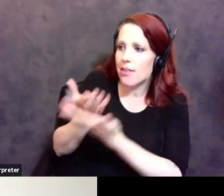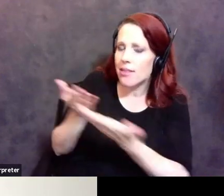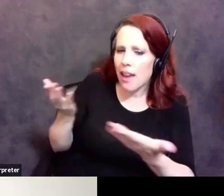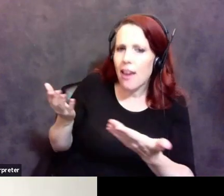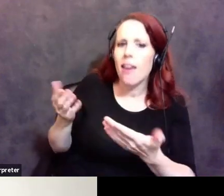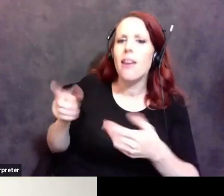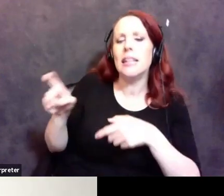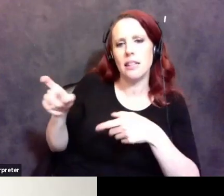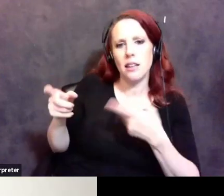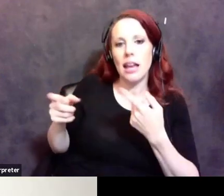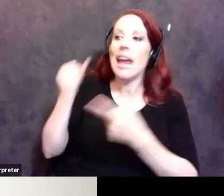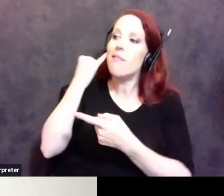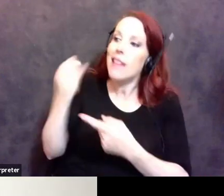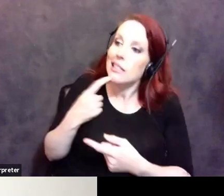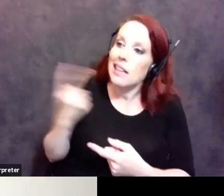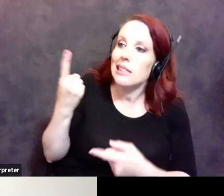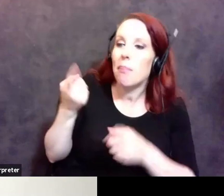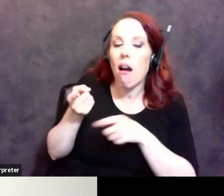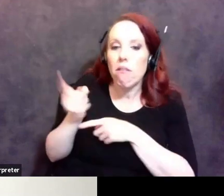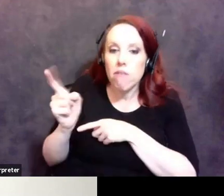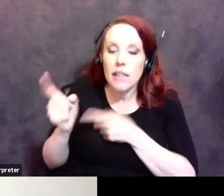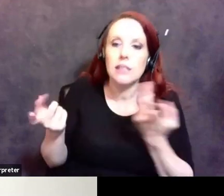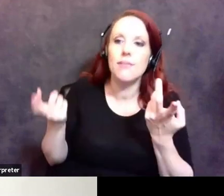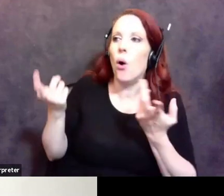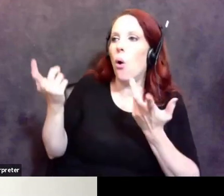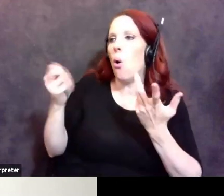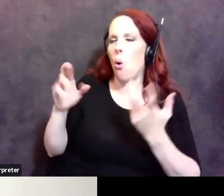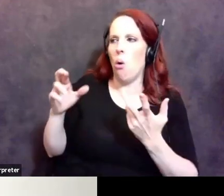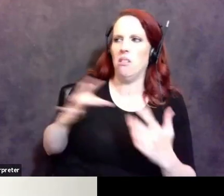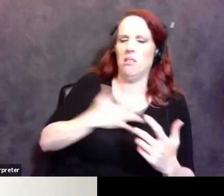it. If they say something that's not right, if they say something that hits you the wrong